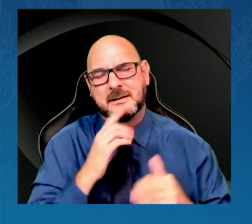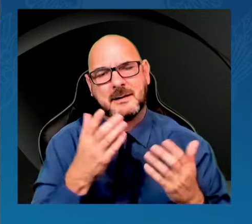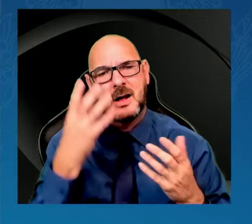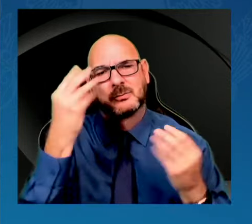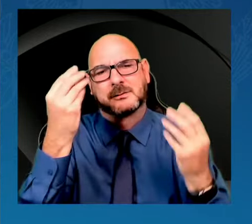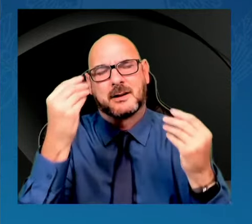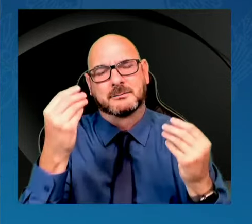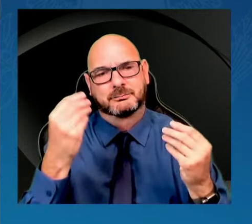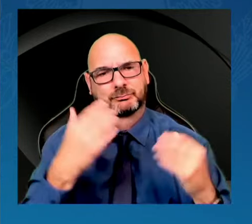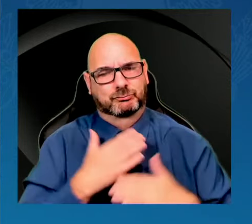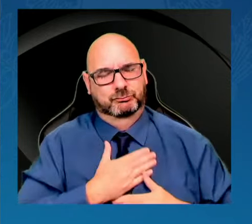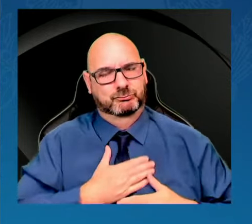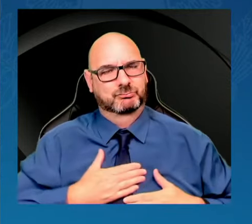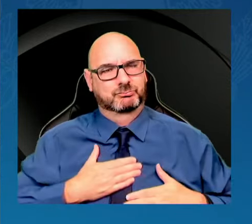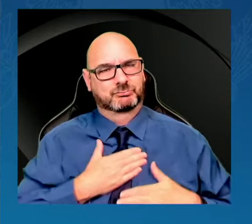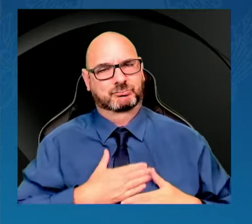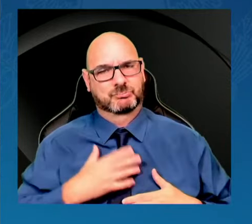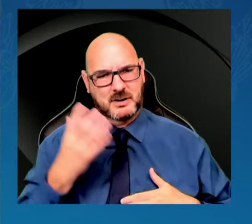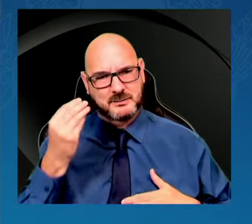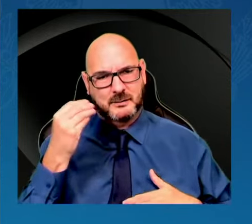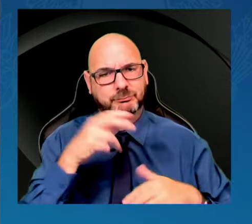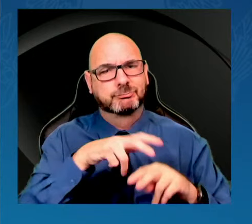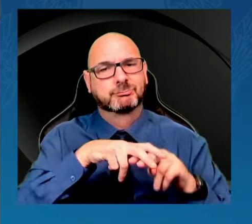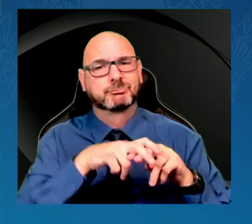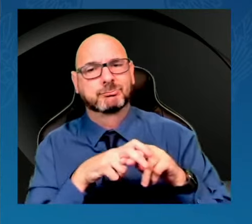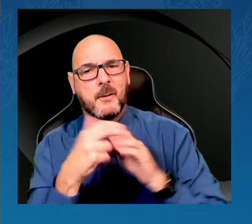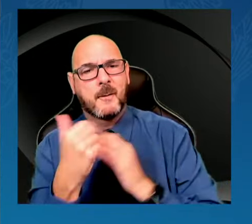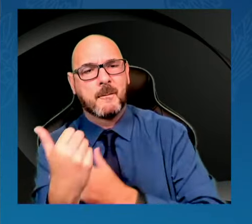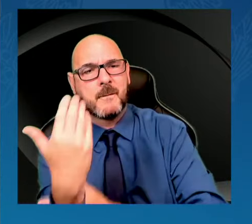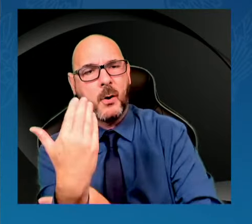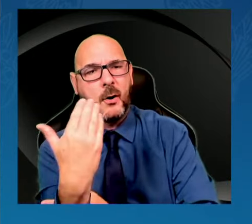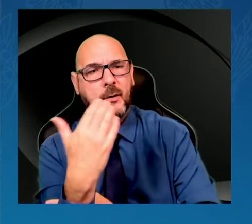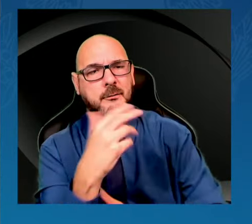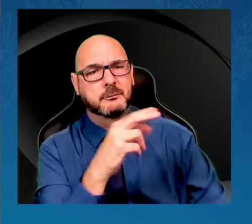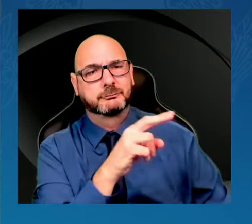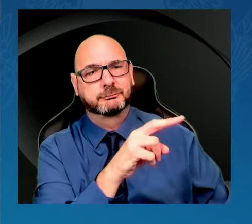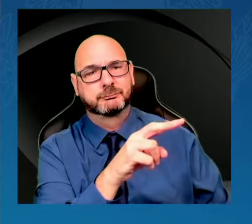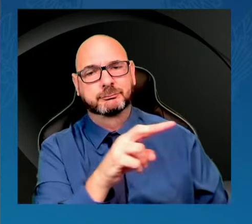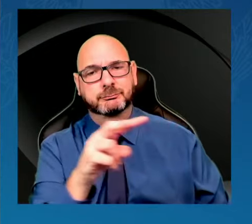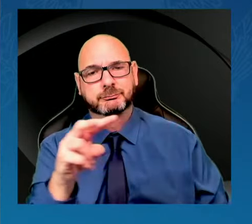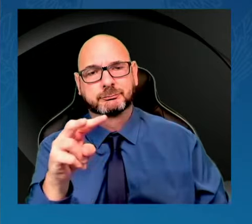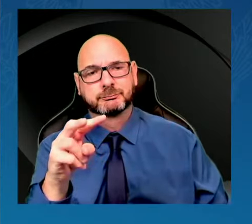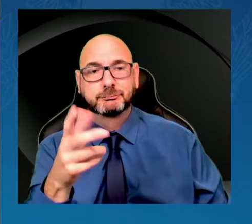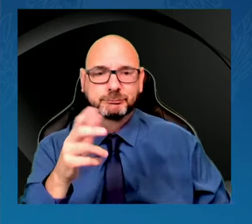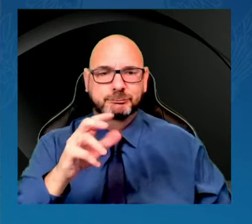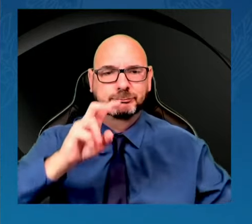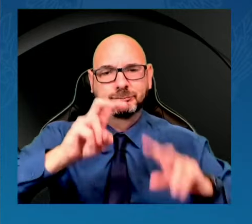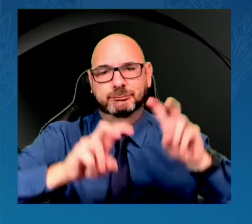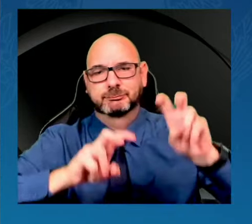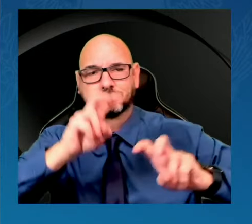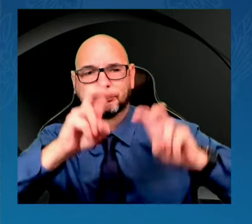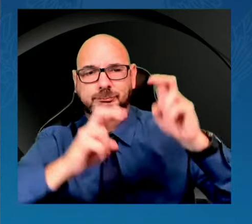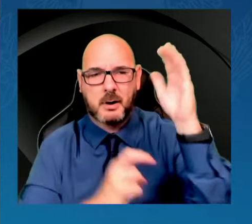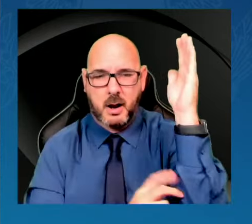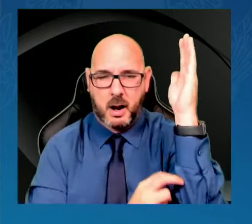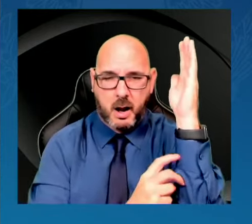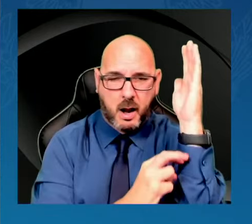I've made a ritual of hiking to the top of the mountain with my dog, Moose Chaga. And every morning I pretend like I'm on a phone call